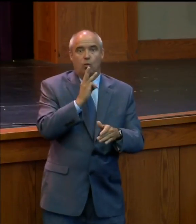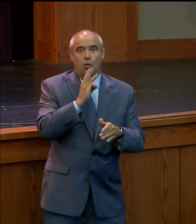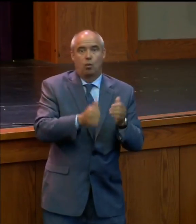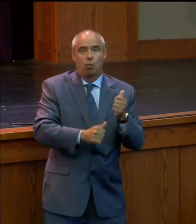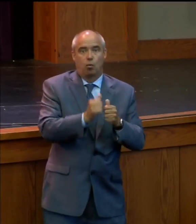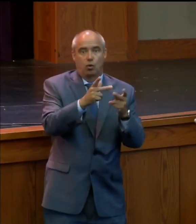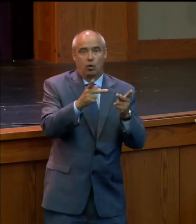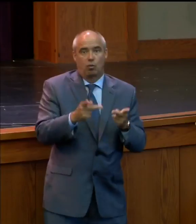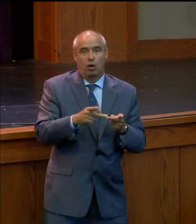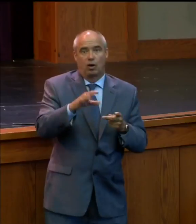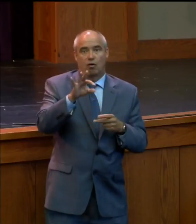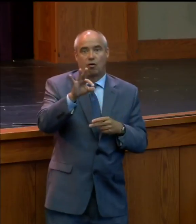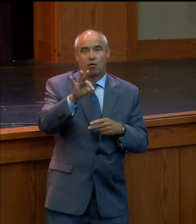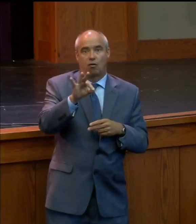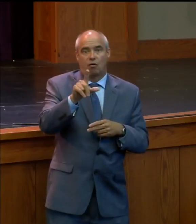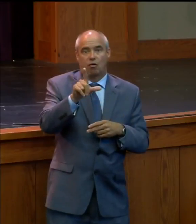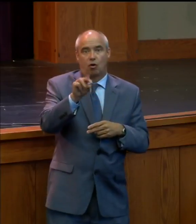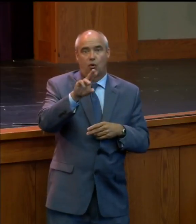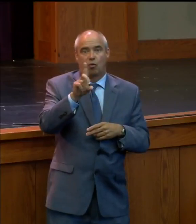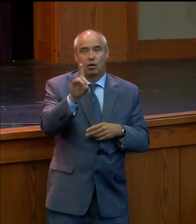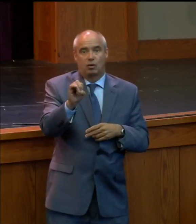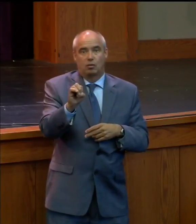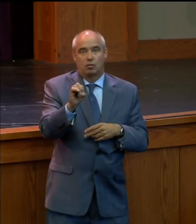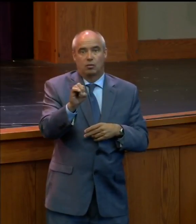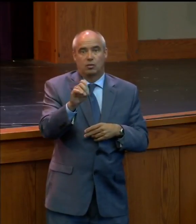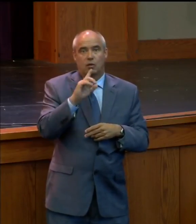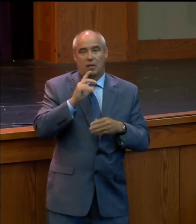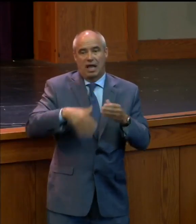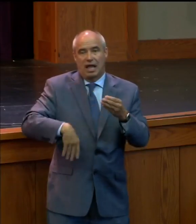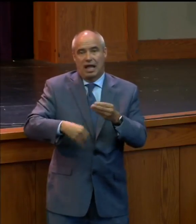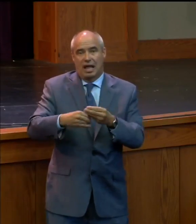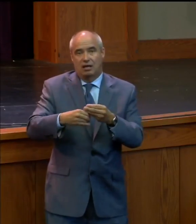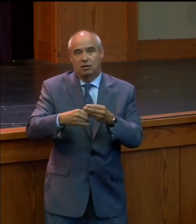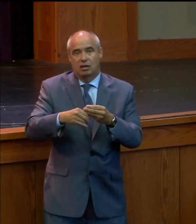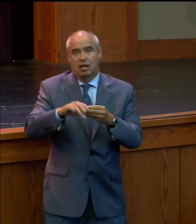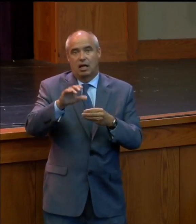FLUORIDE IN THEIR DRINKING WATER USE THIS ACID AND IT IS CAUSING